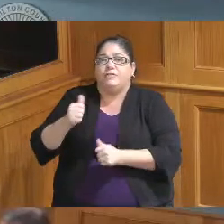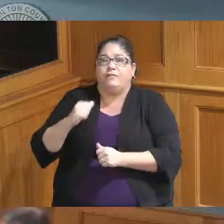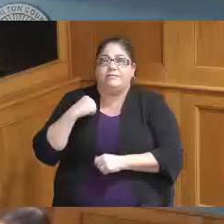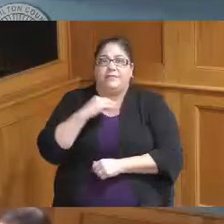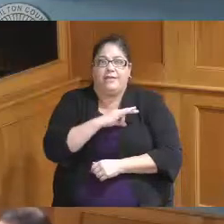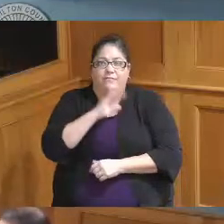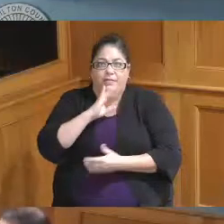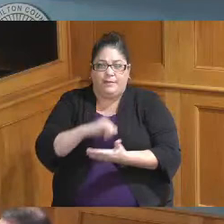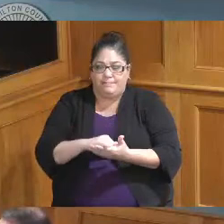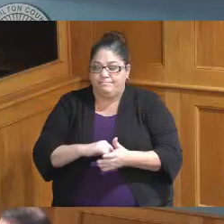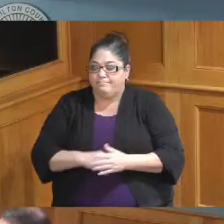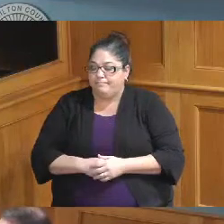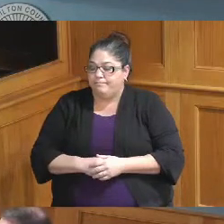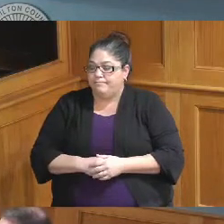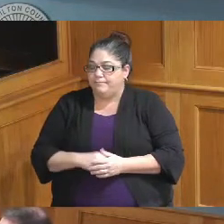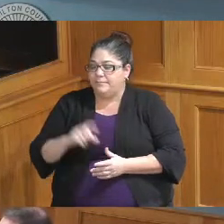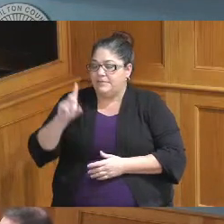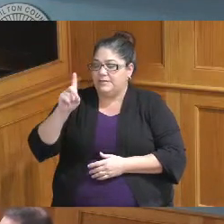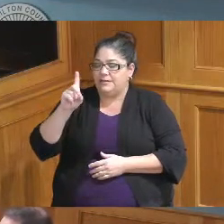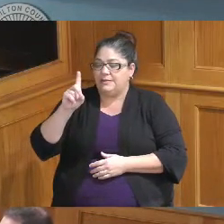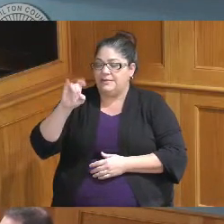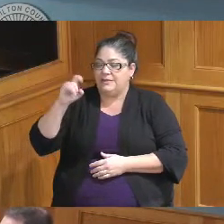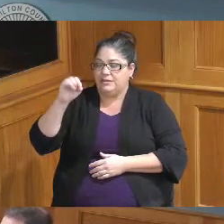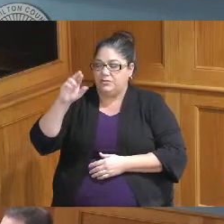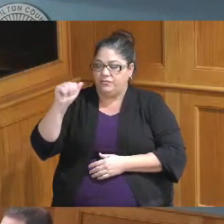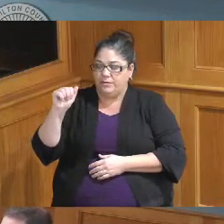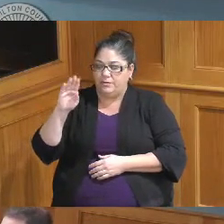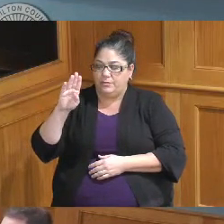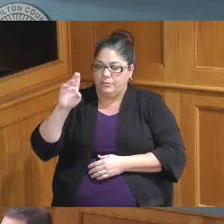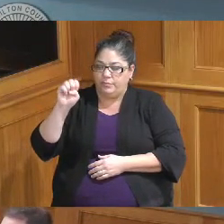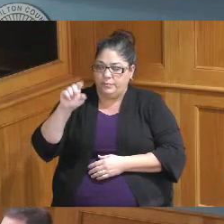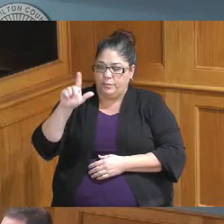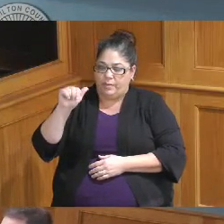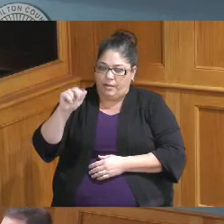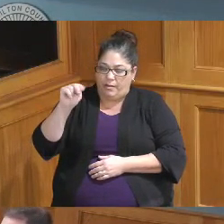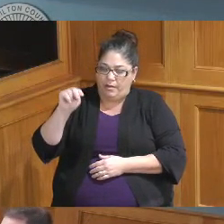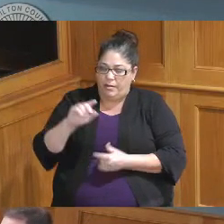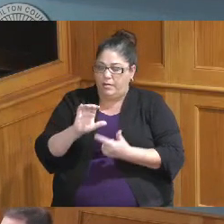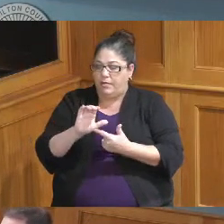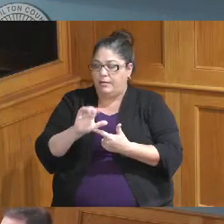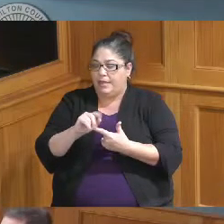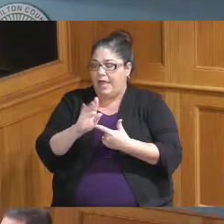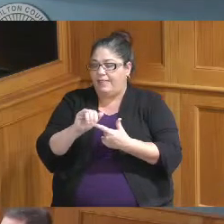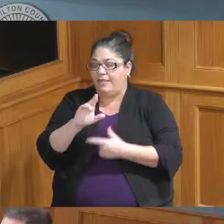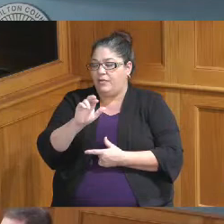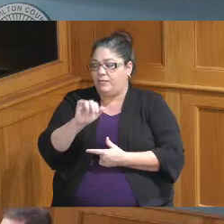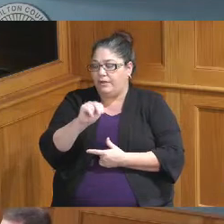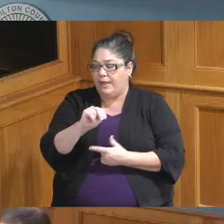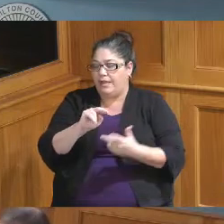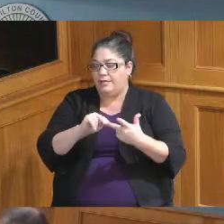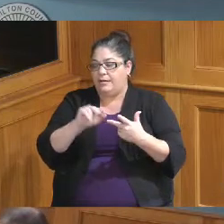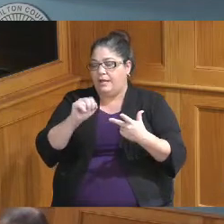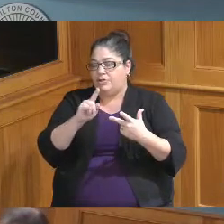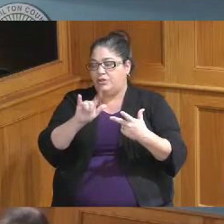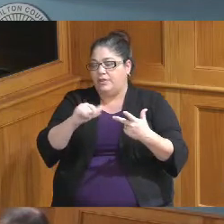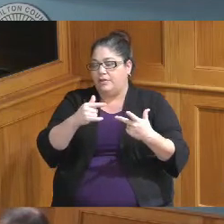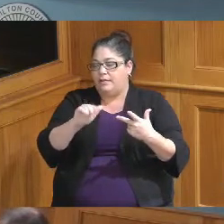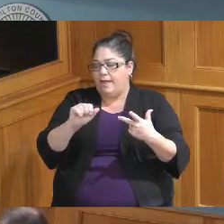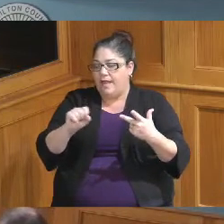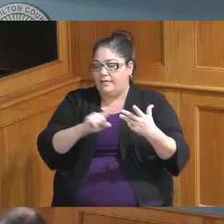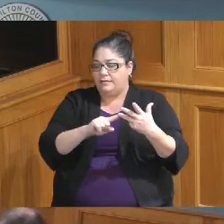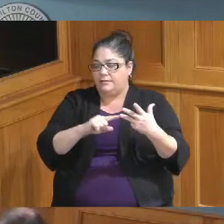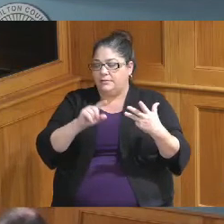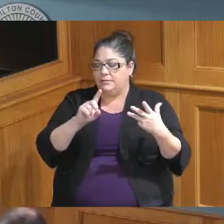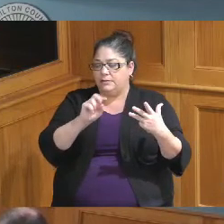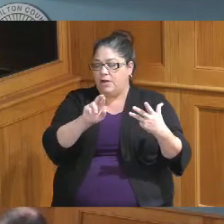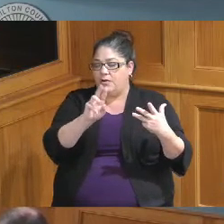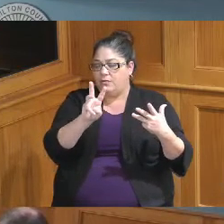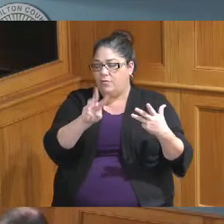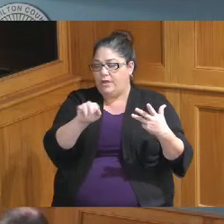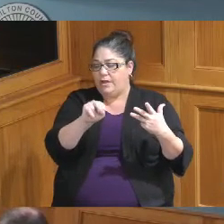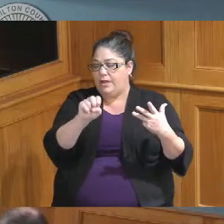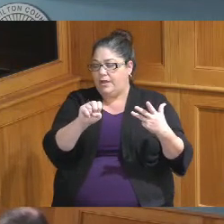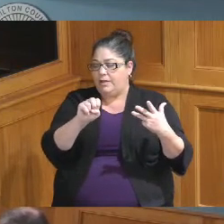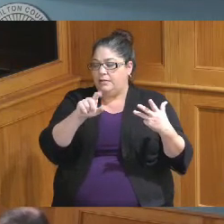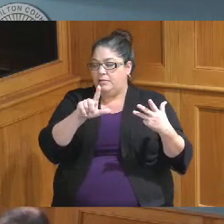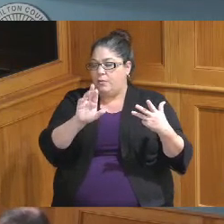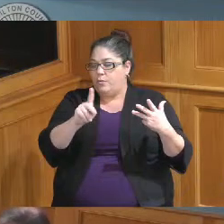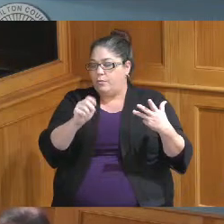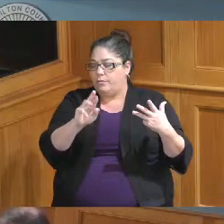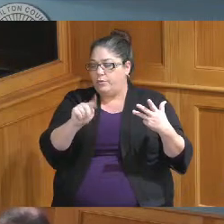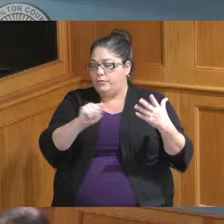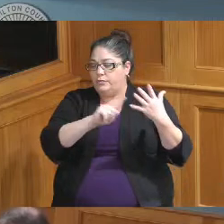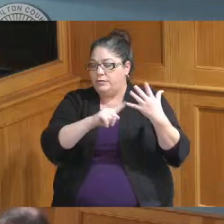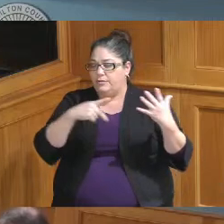okay the names Deidre Baluan Cathy Crane Ashley Glass Dr Wayne Lippert Pakkiri Rajagopal I might